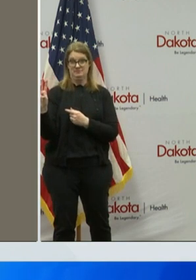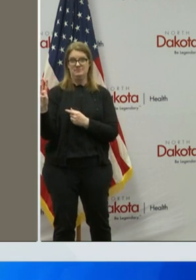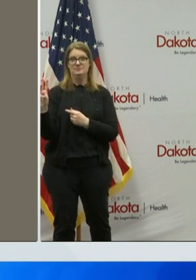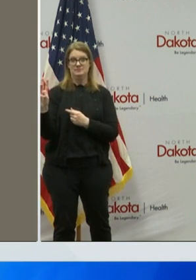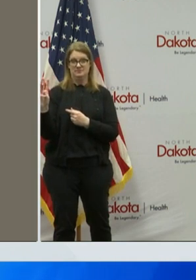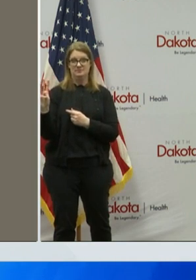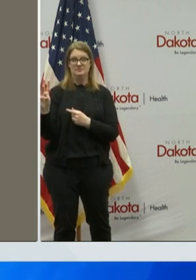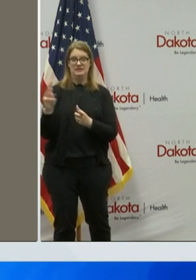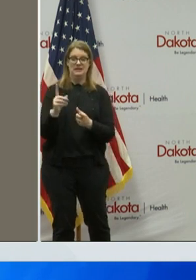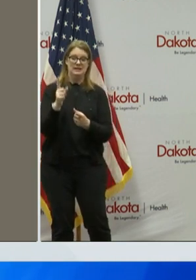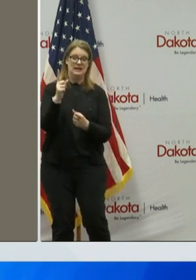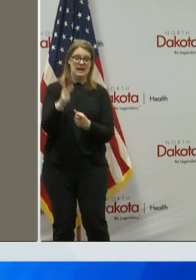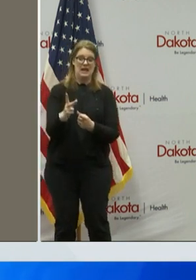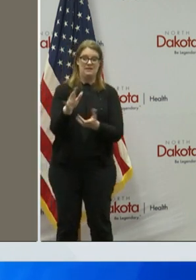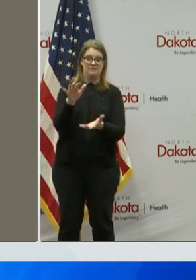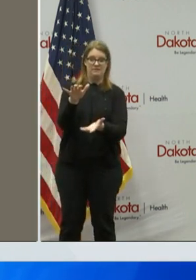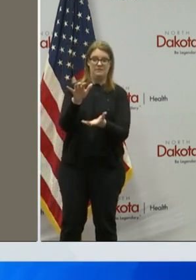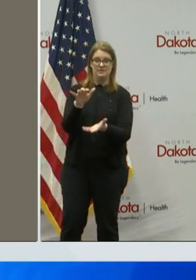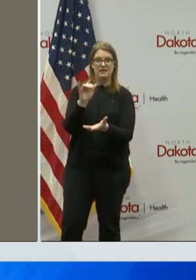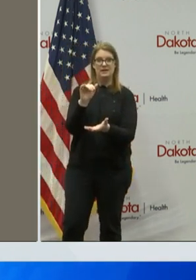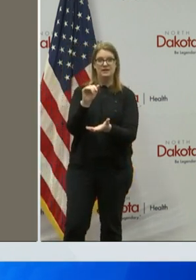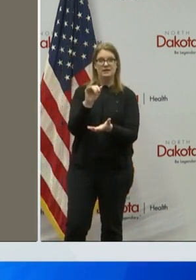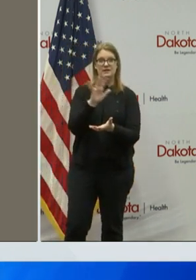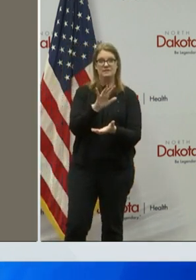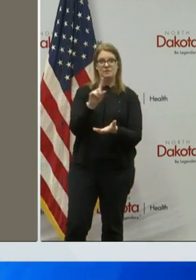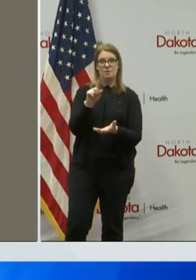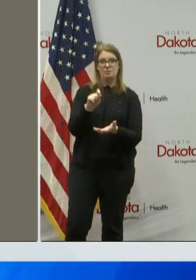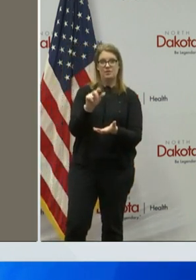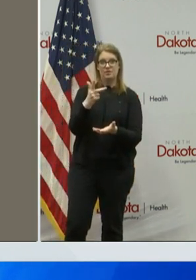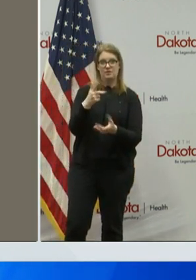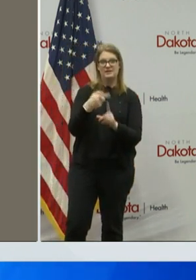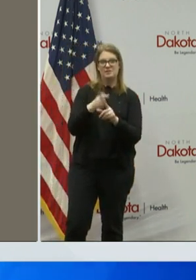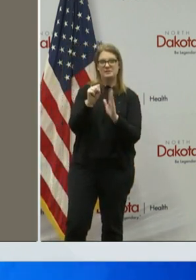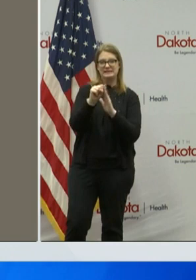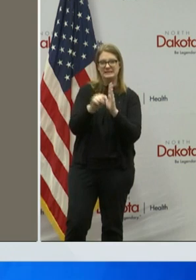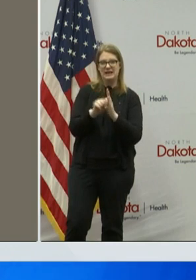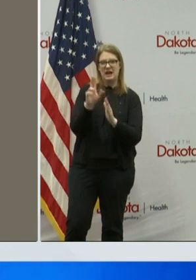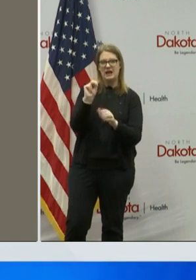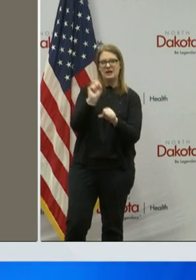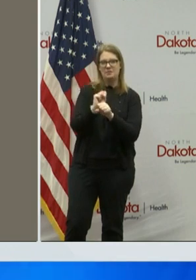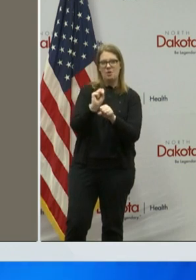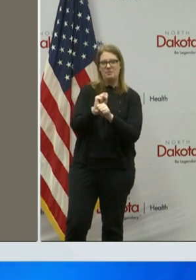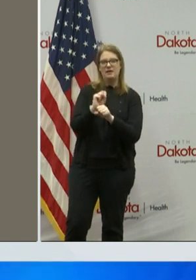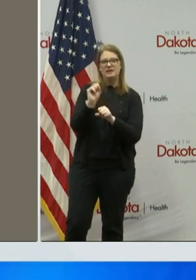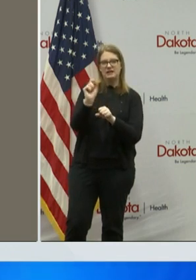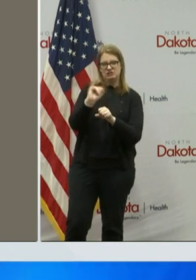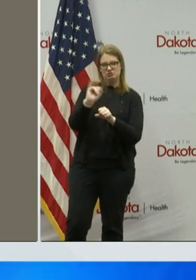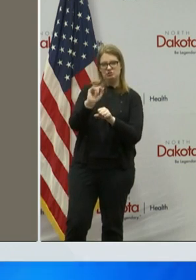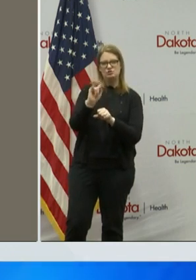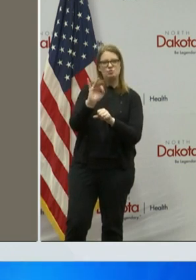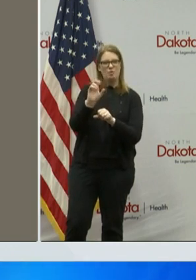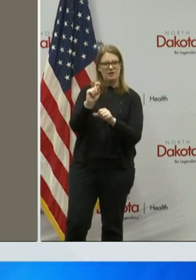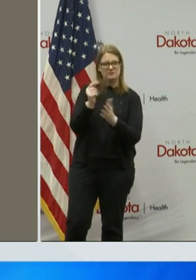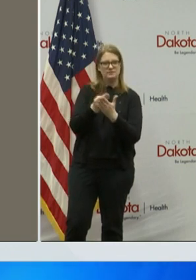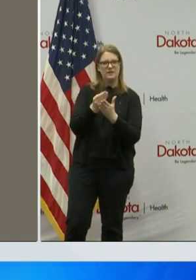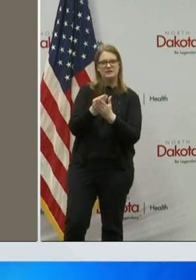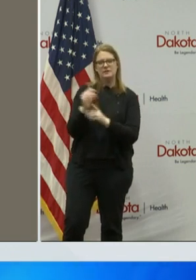PERSPECTIVE WE HAVE PAID OUT 105.8 MILLION SINCE MARCH 16th AND HALF OF THAT, 51.3, CAME FROM THE STATE